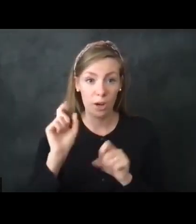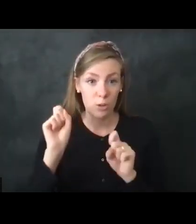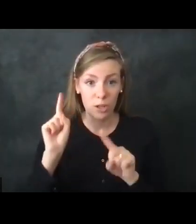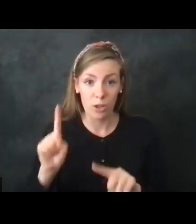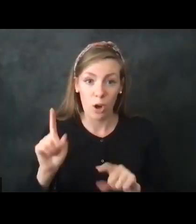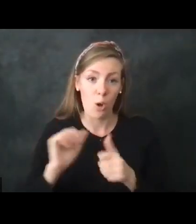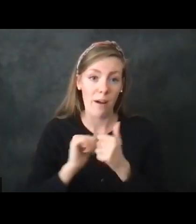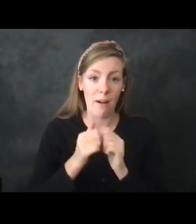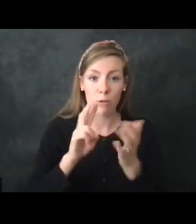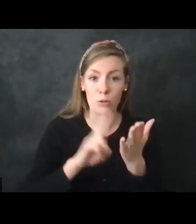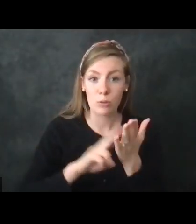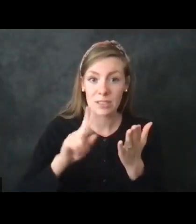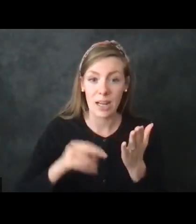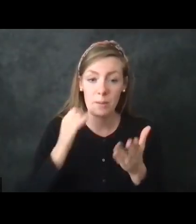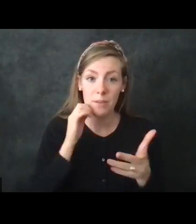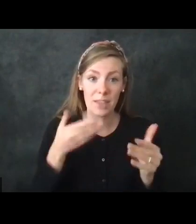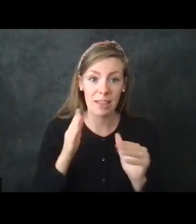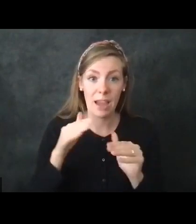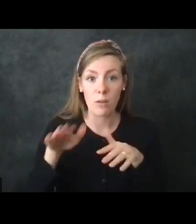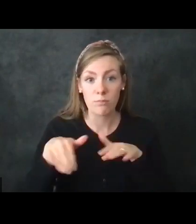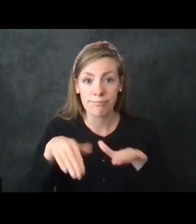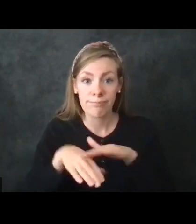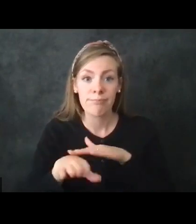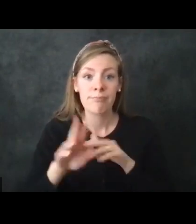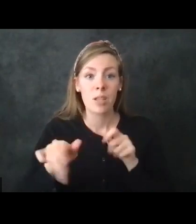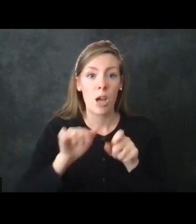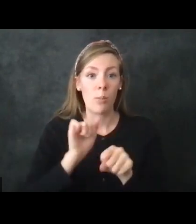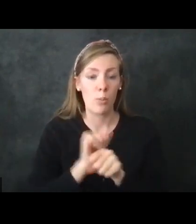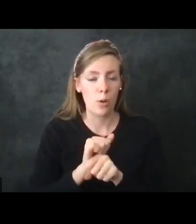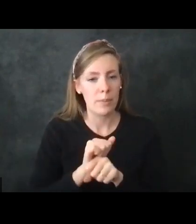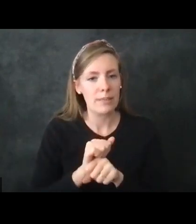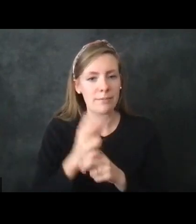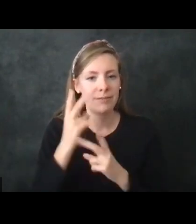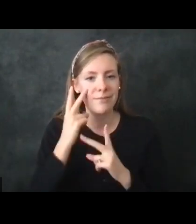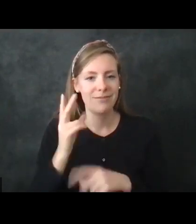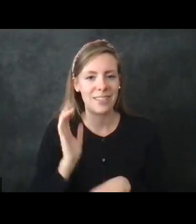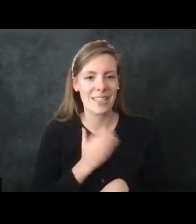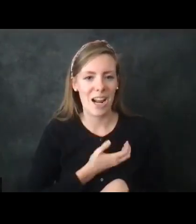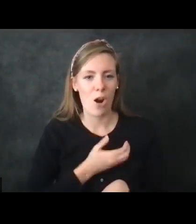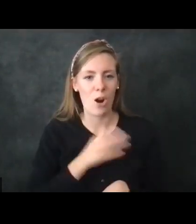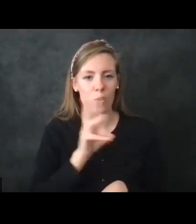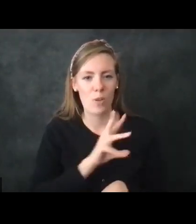and if they allow walk an appointment, visit Soco emergency. Org test.